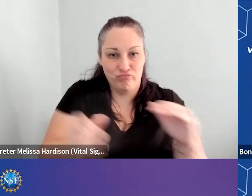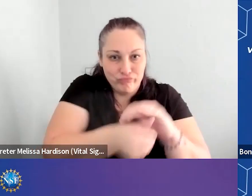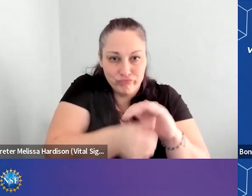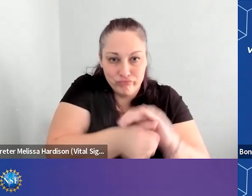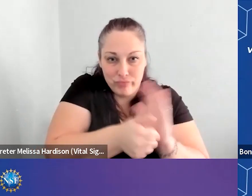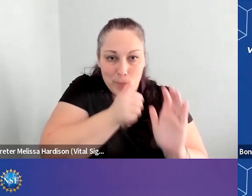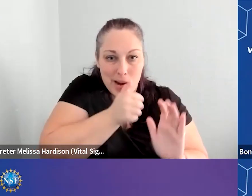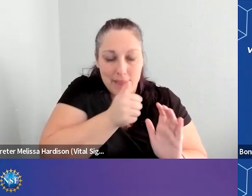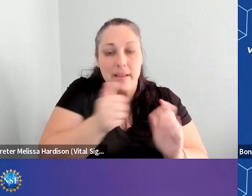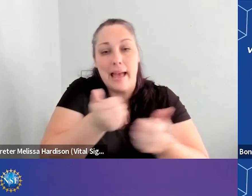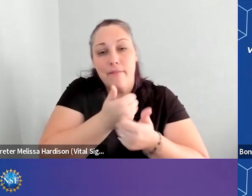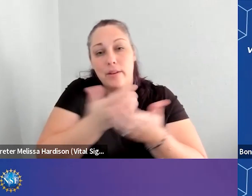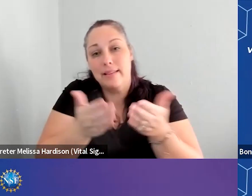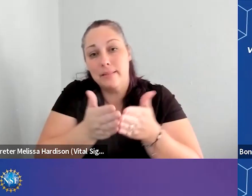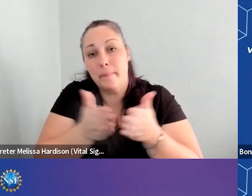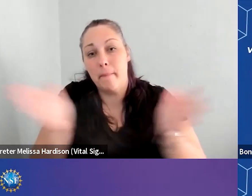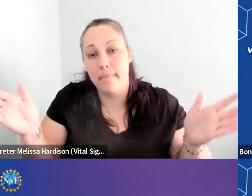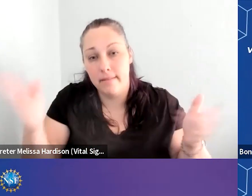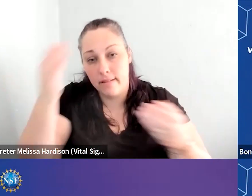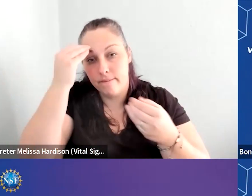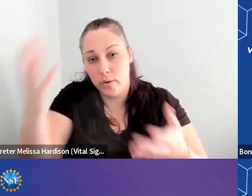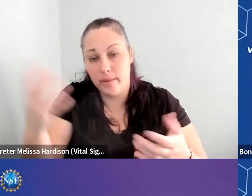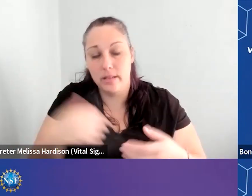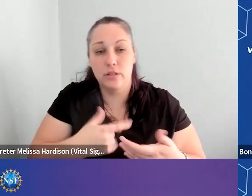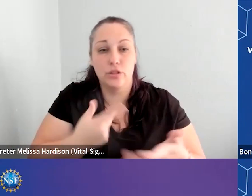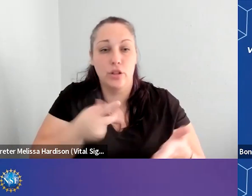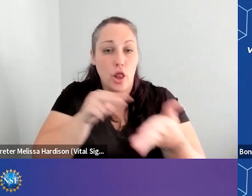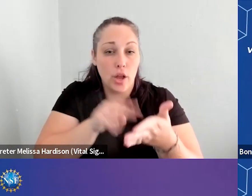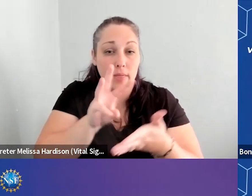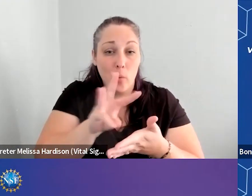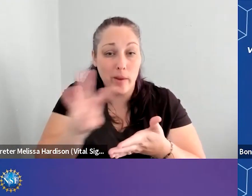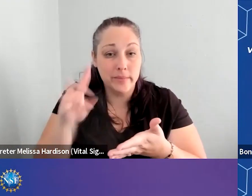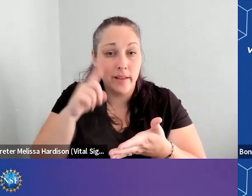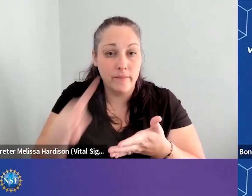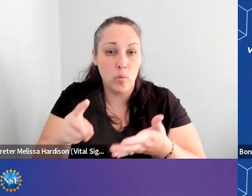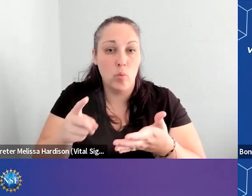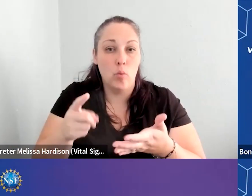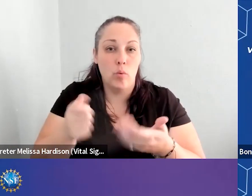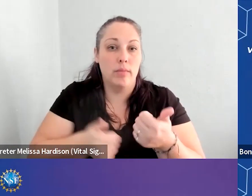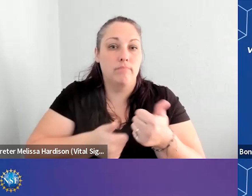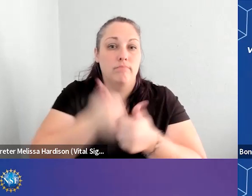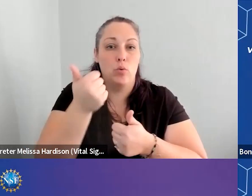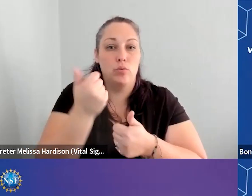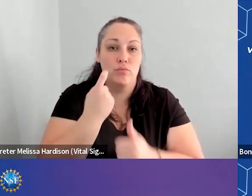And if you want to have specific questions, contact the program officer.